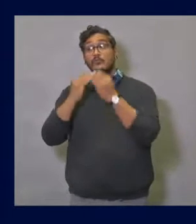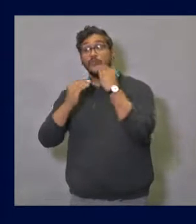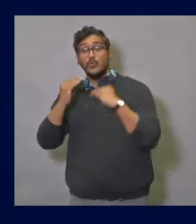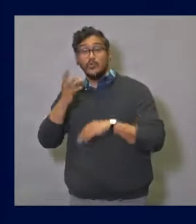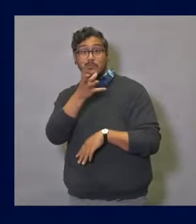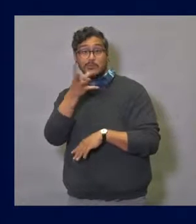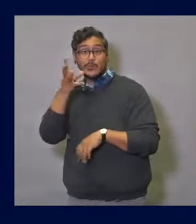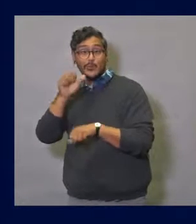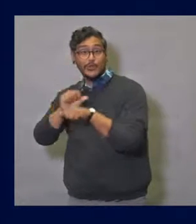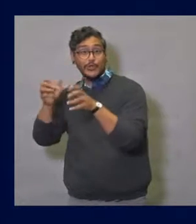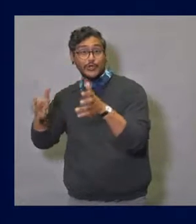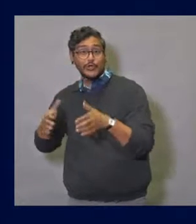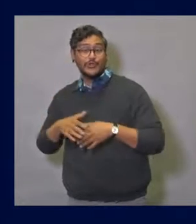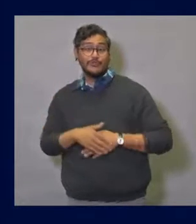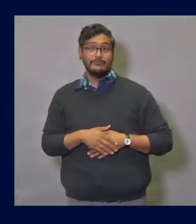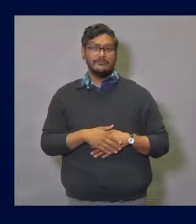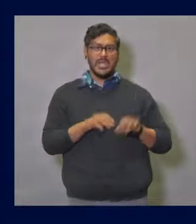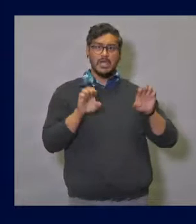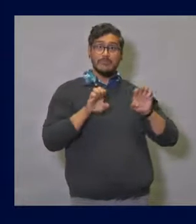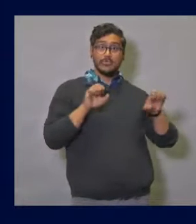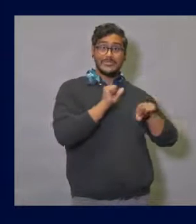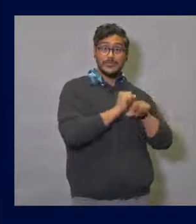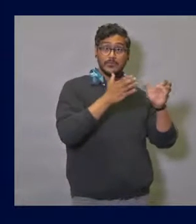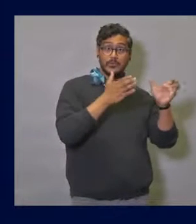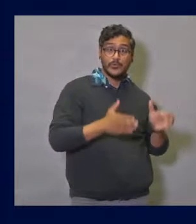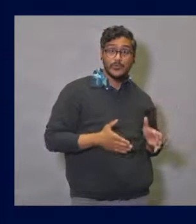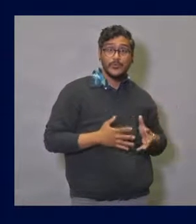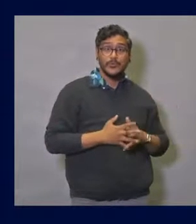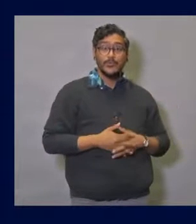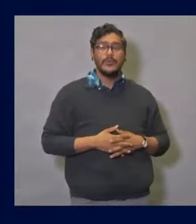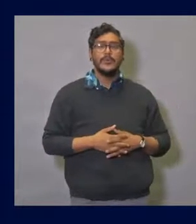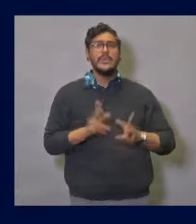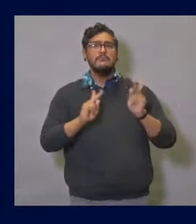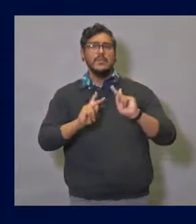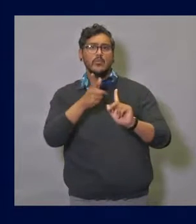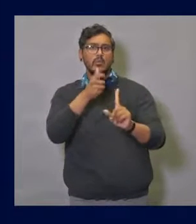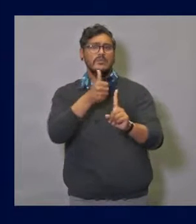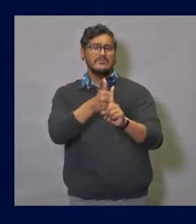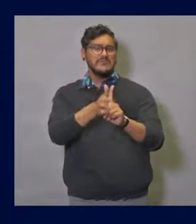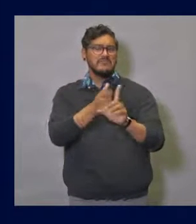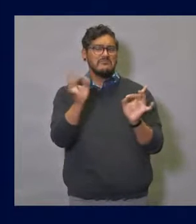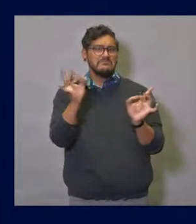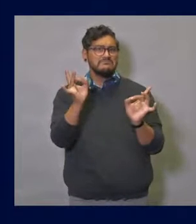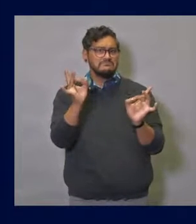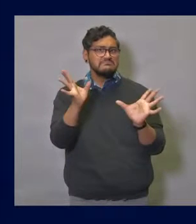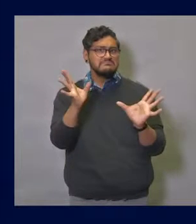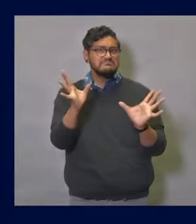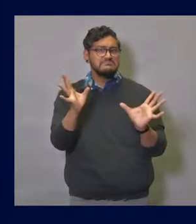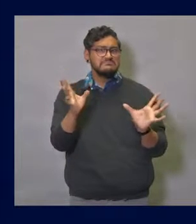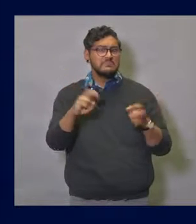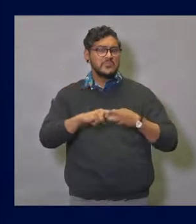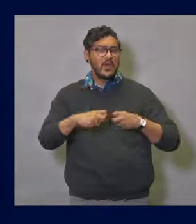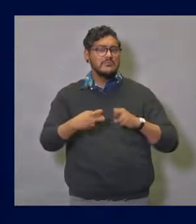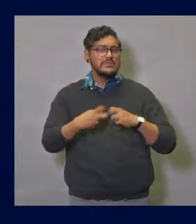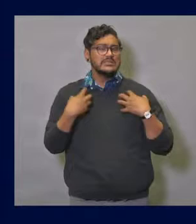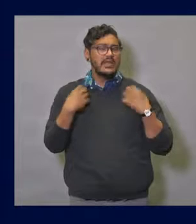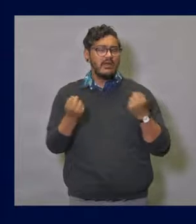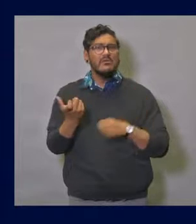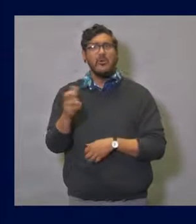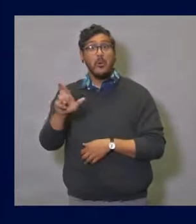RESIDENTES DE 65 AÑOS O MÁS.